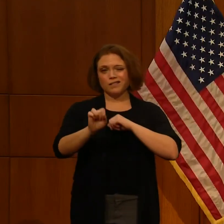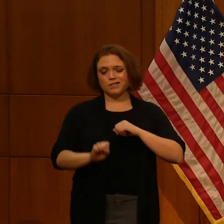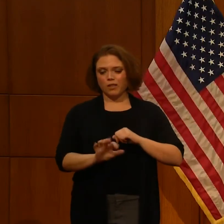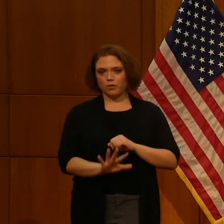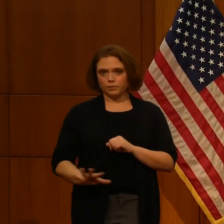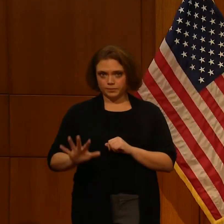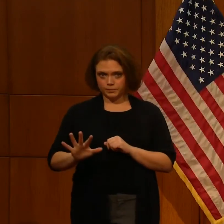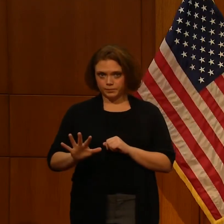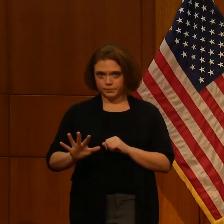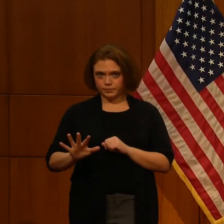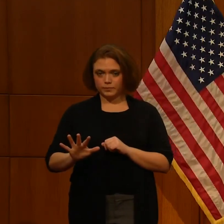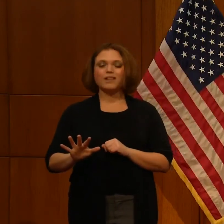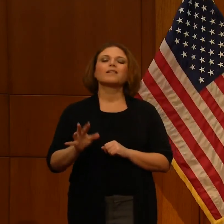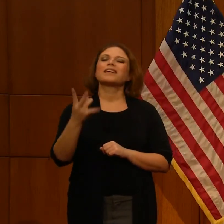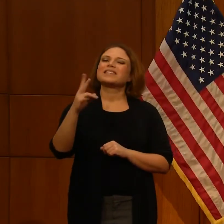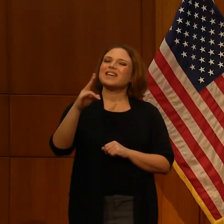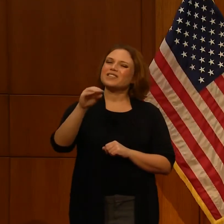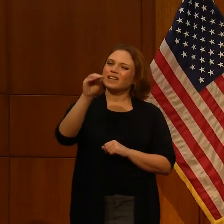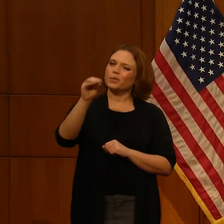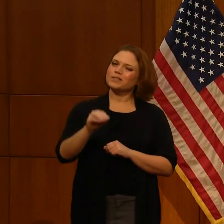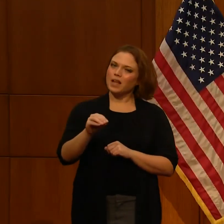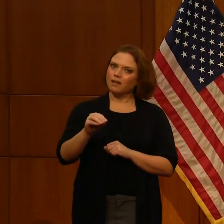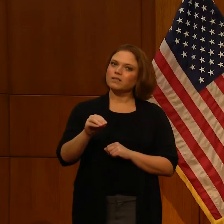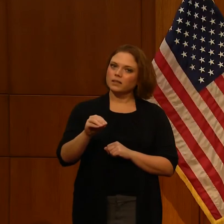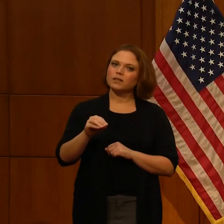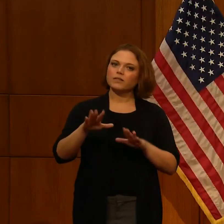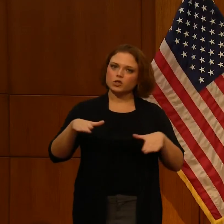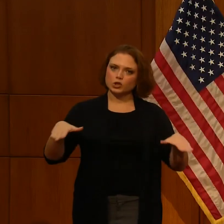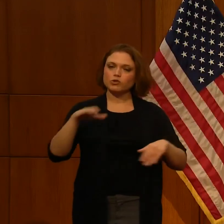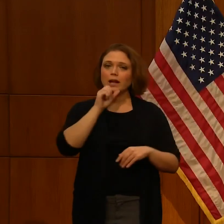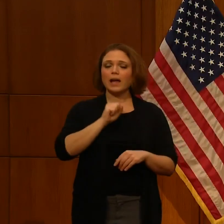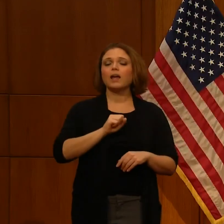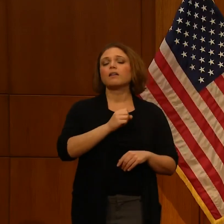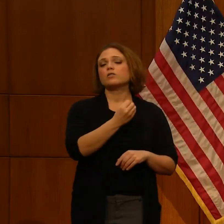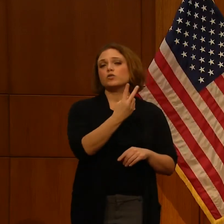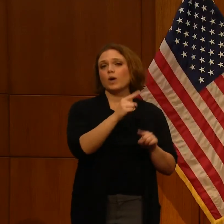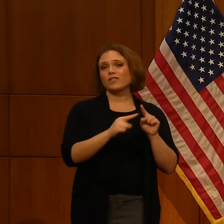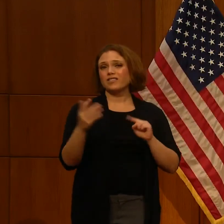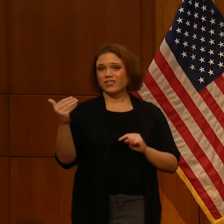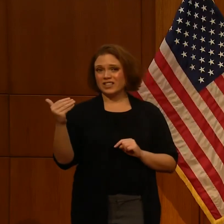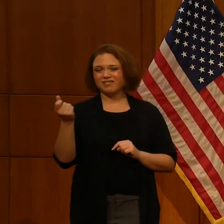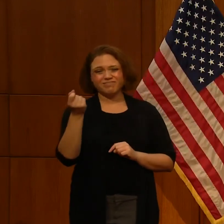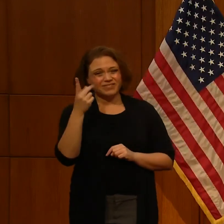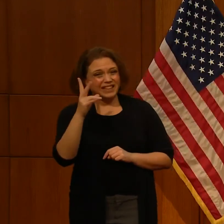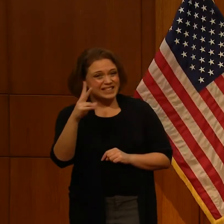COUNTY ON OUR SOUTHERN BORDER.